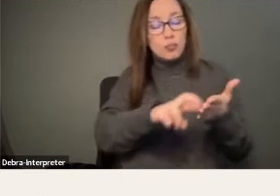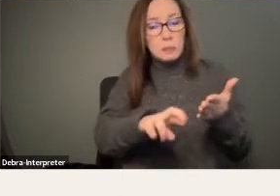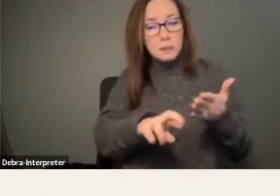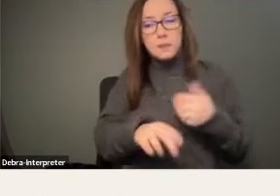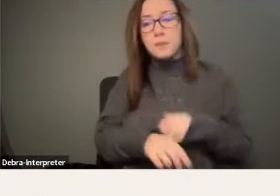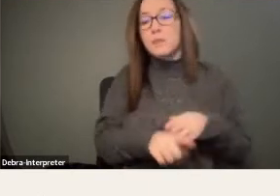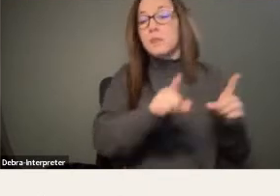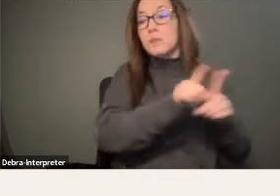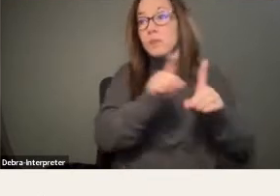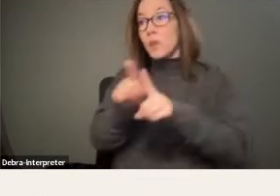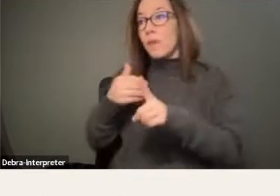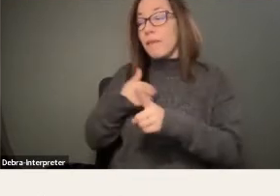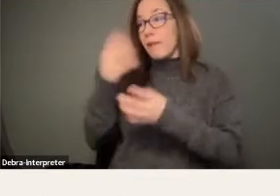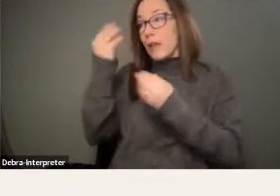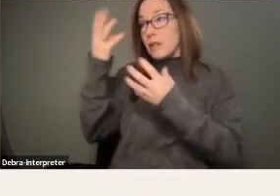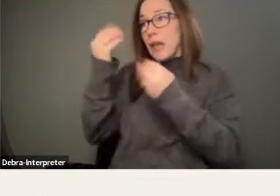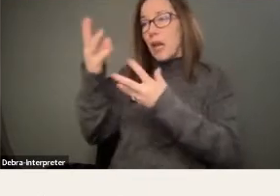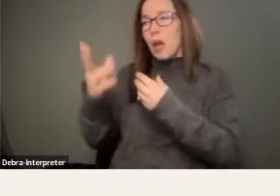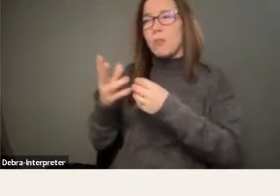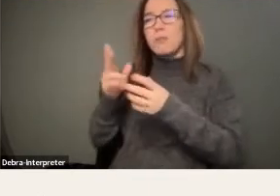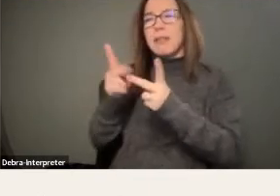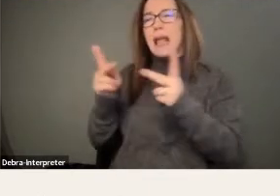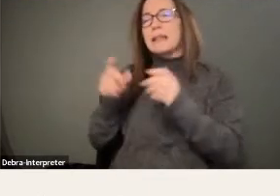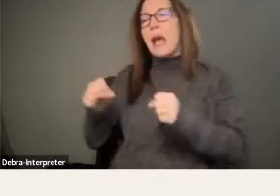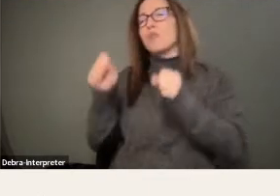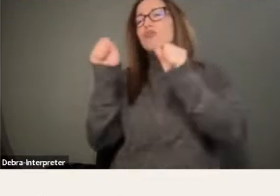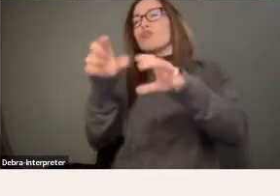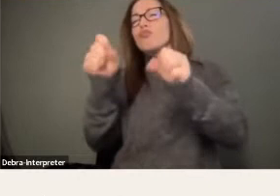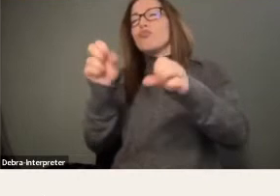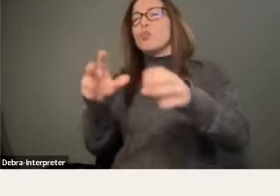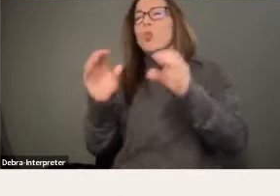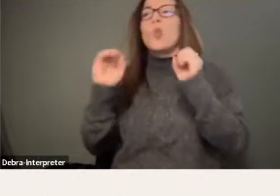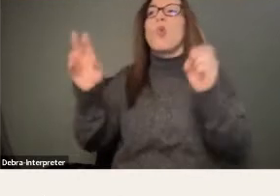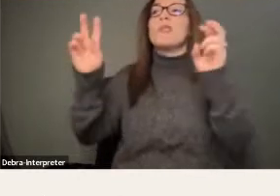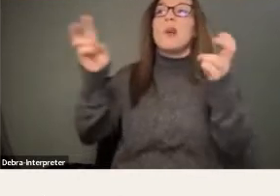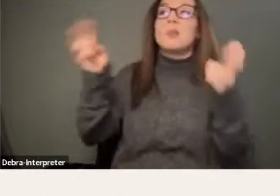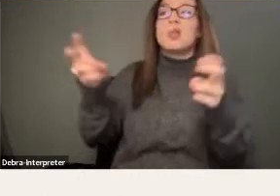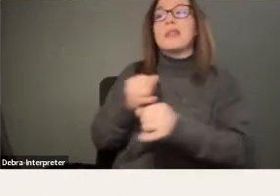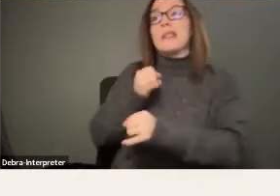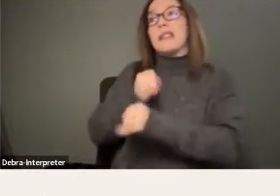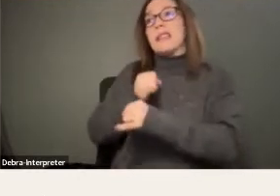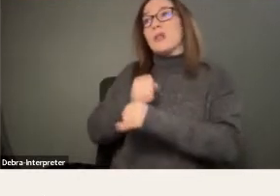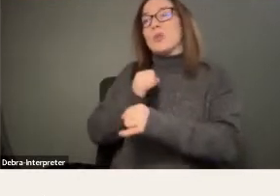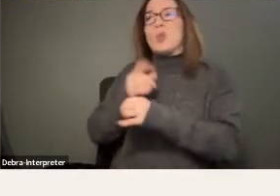USDA we should have a record of datasets created through that research. In addition we do have a data